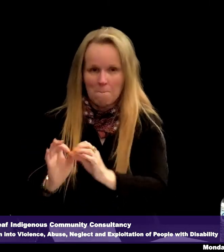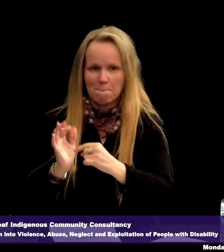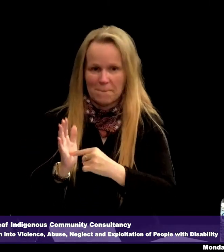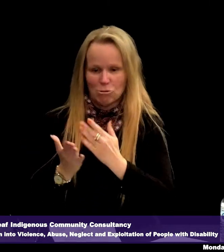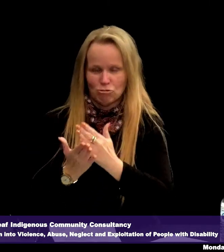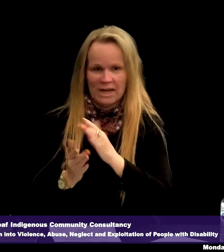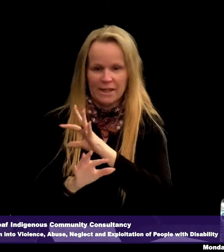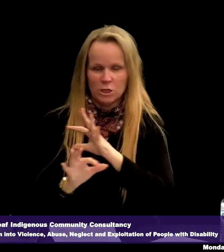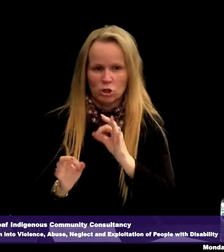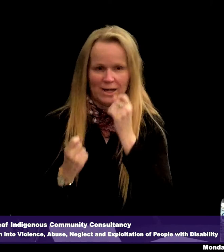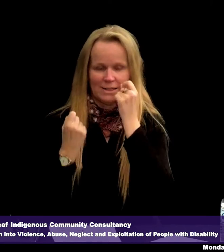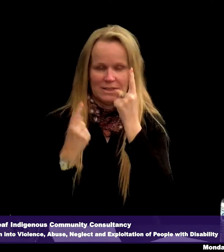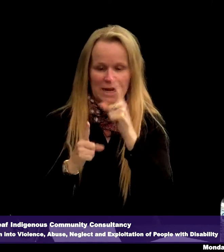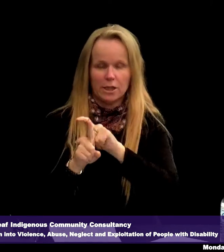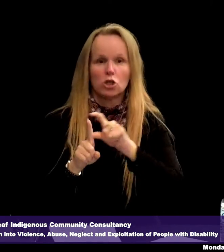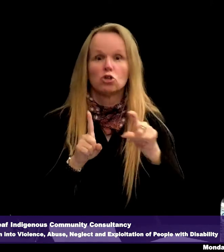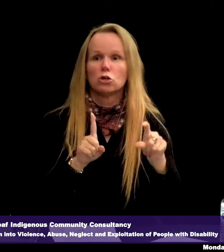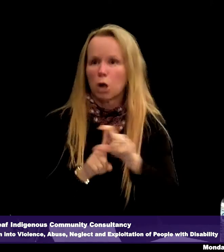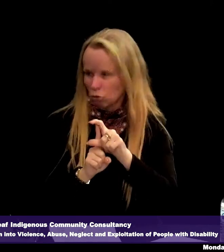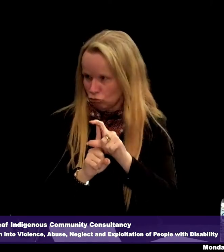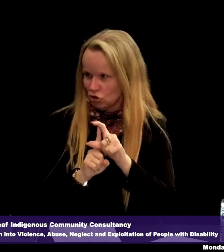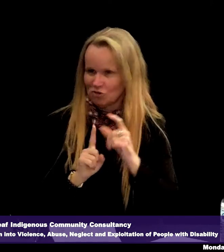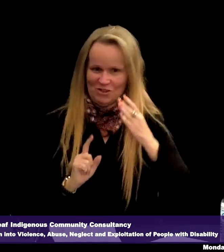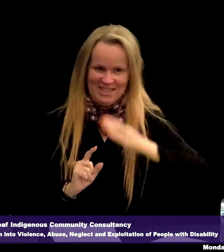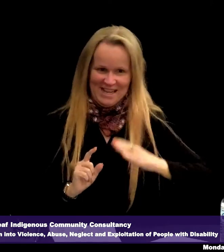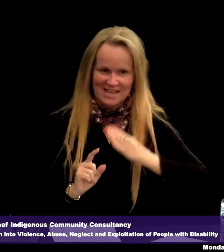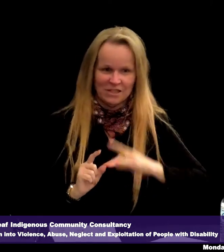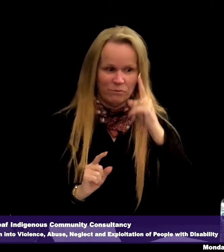and that's provided with no problem, but really there is no understanding of cultural